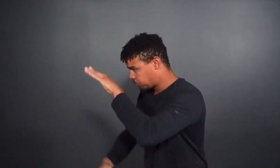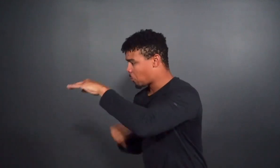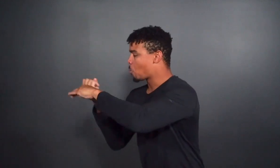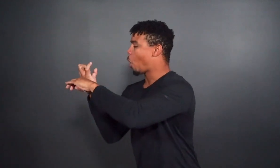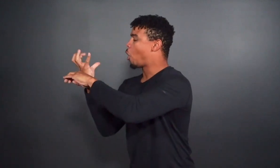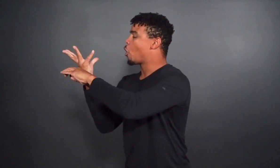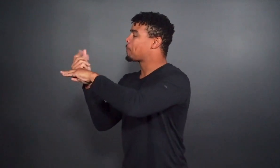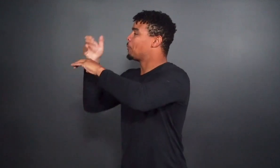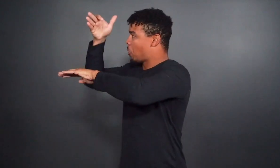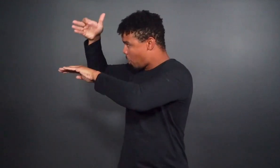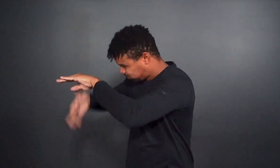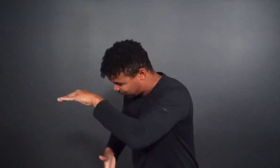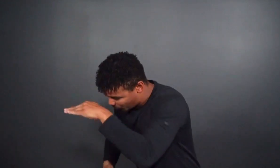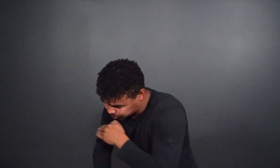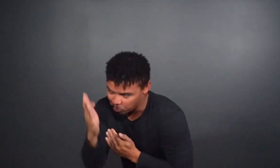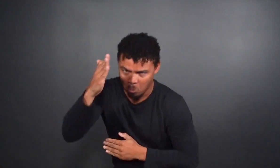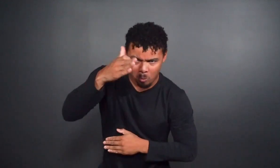Water burst trails SUBJECT during leap from water.